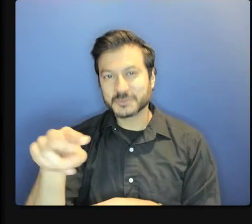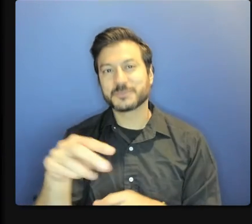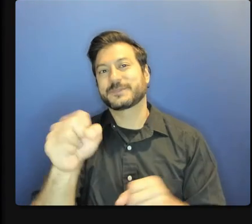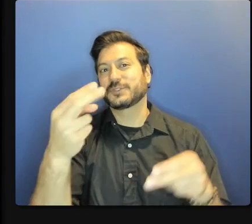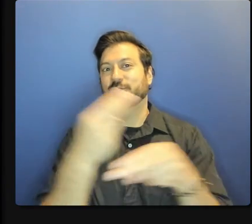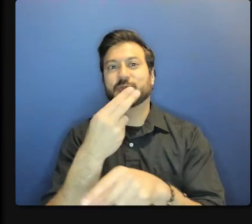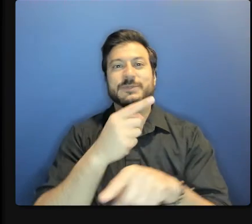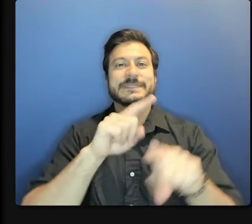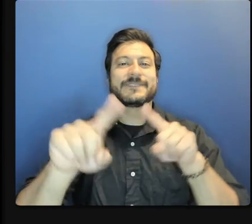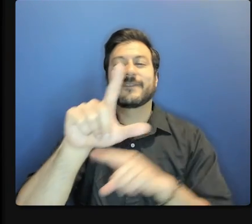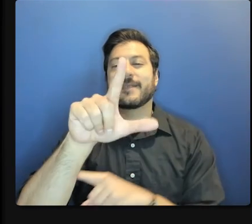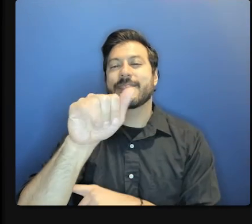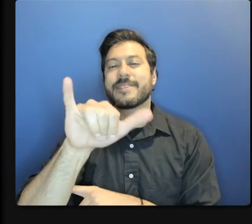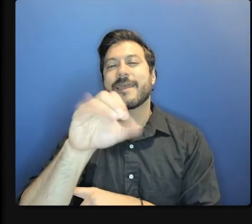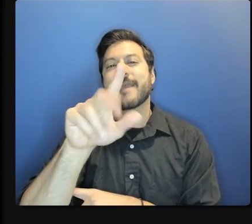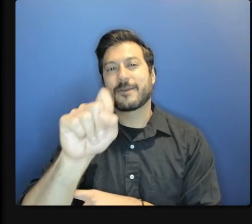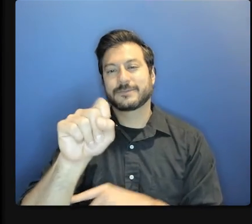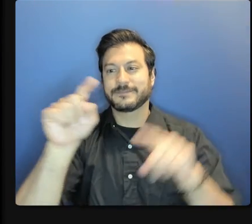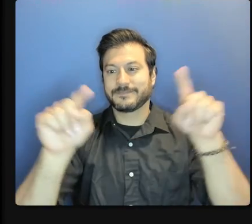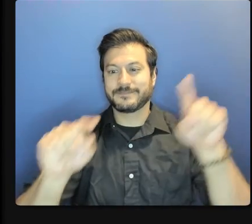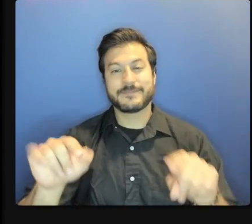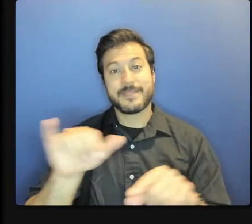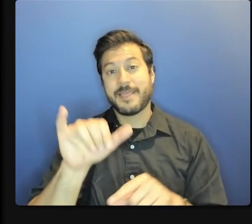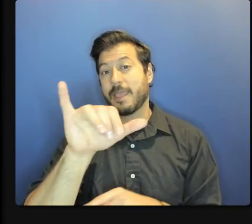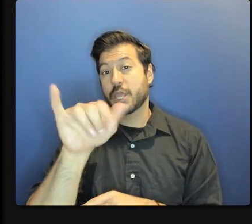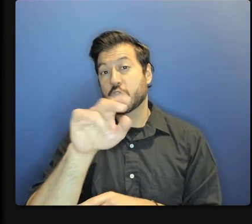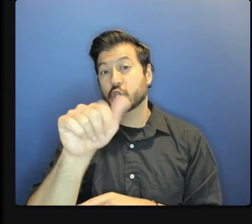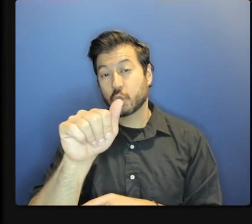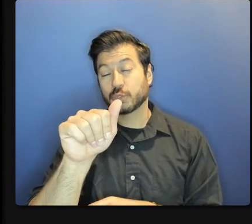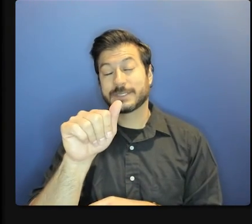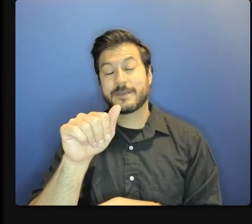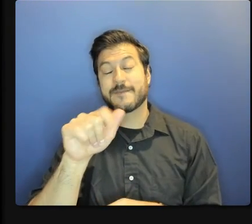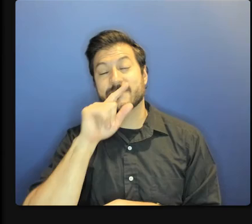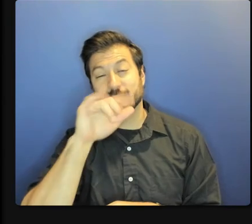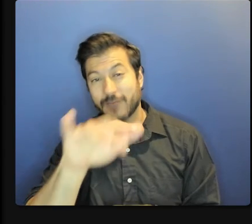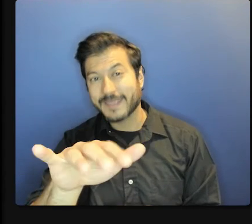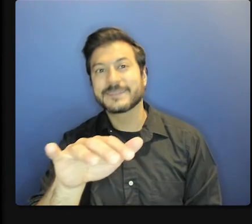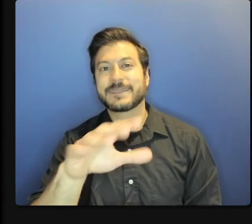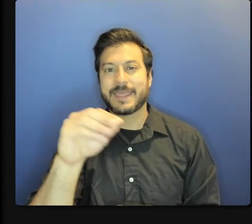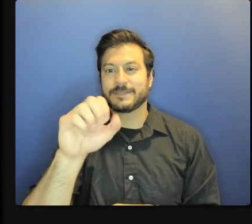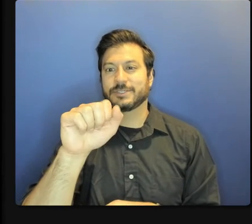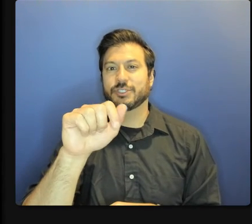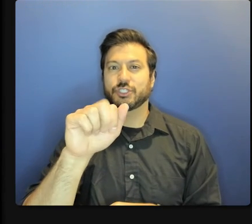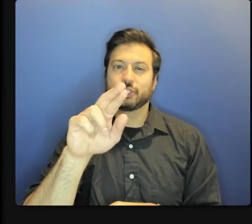You can use different layouts for different points in your game, like Yakuza Like a Dragon and Scarlett Nexus did.